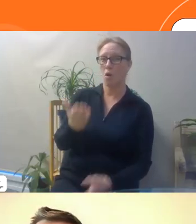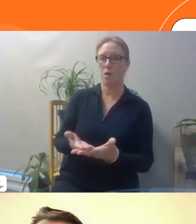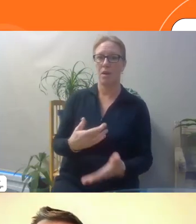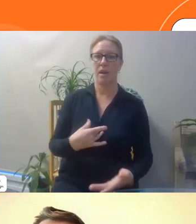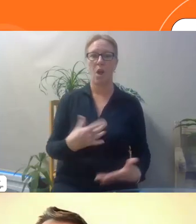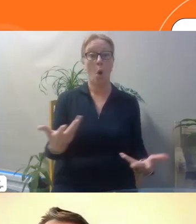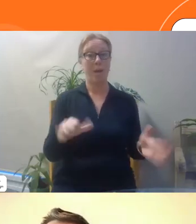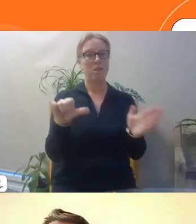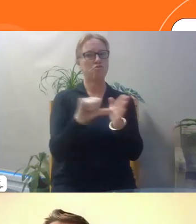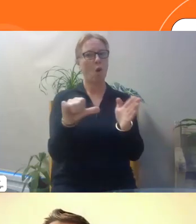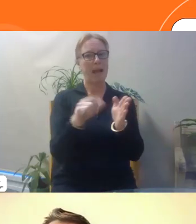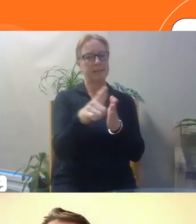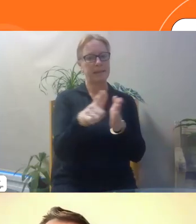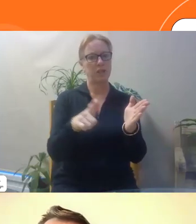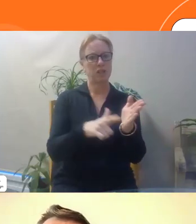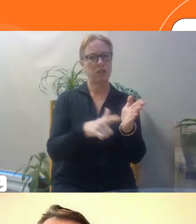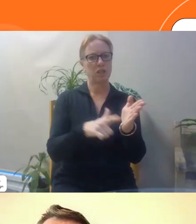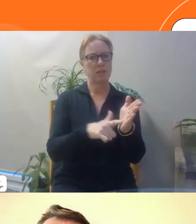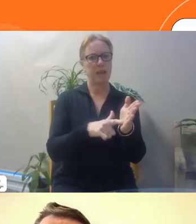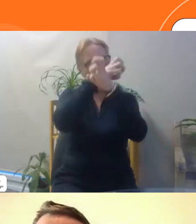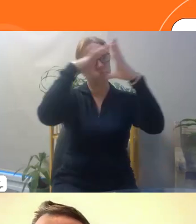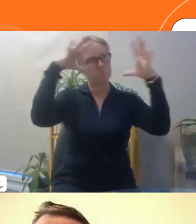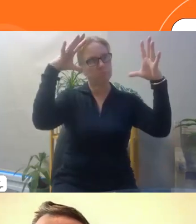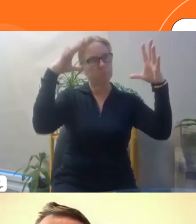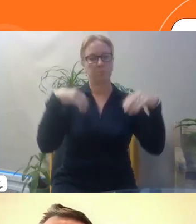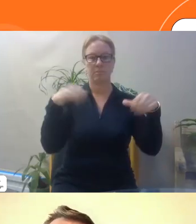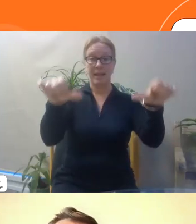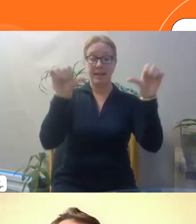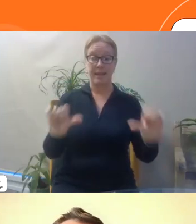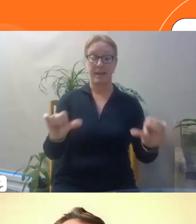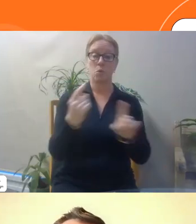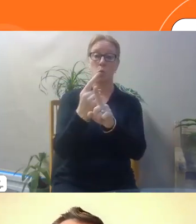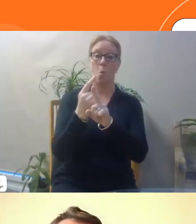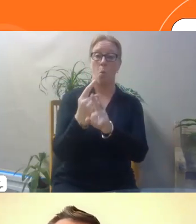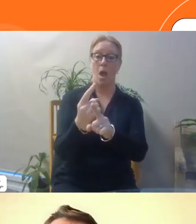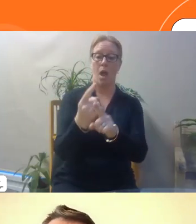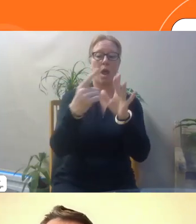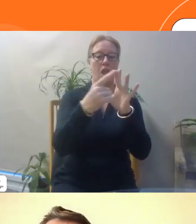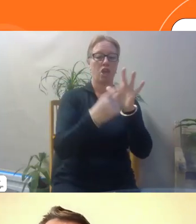legislation would look like. Our next speaker is Jan, education